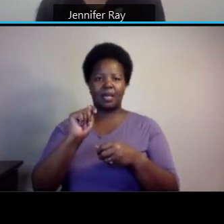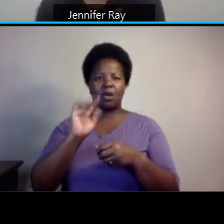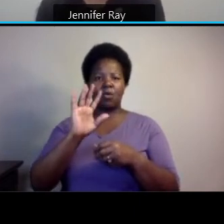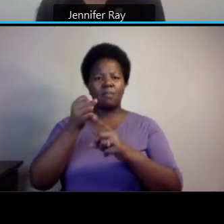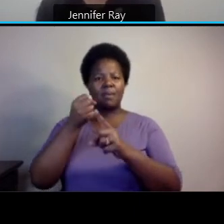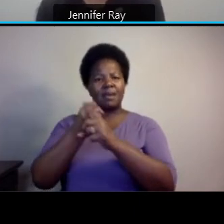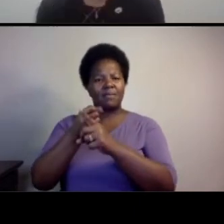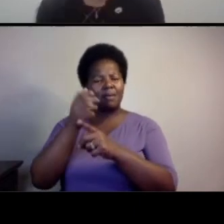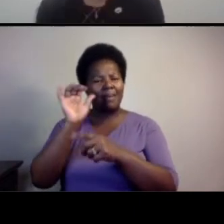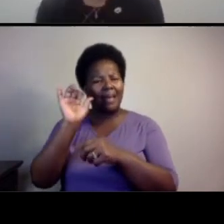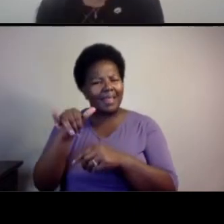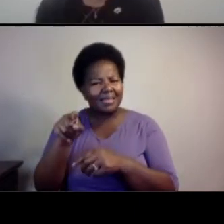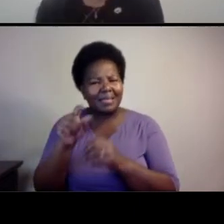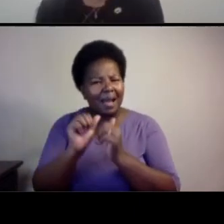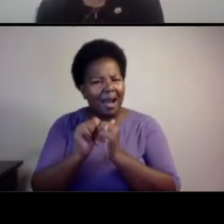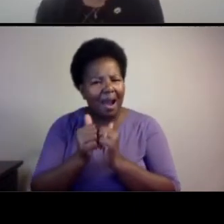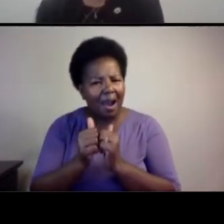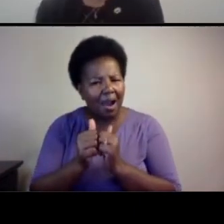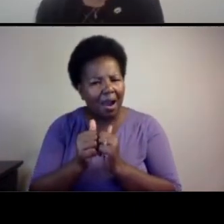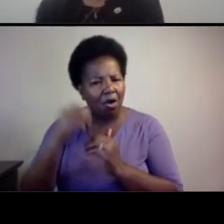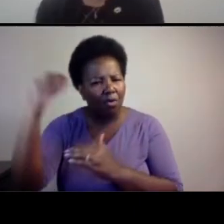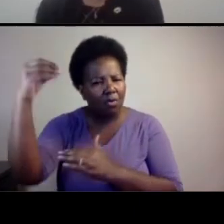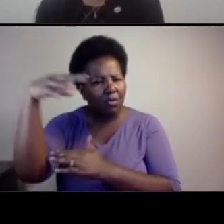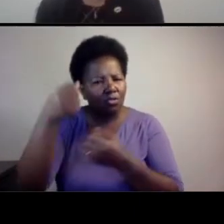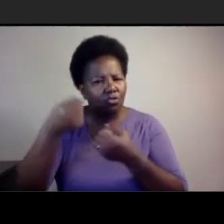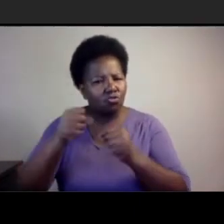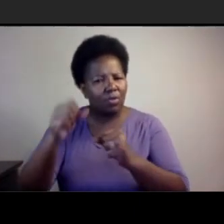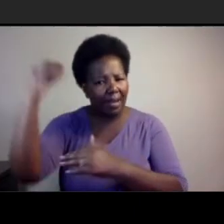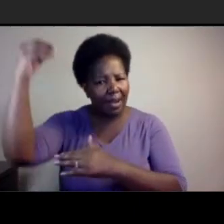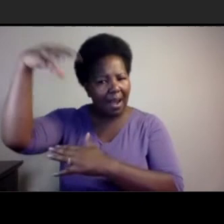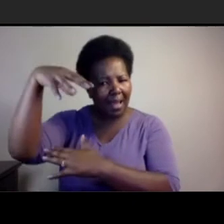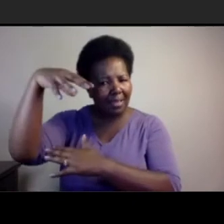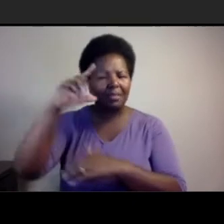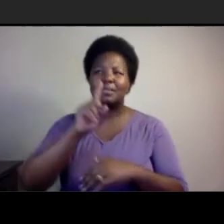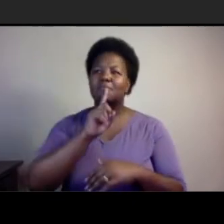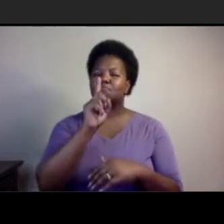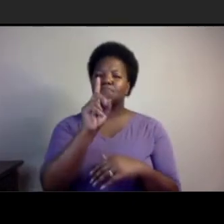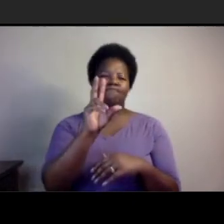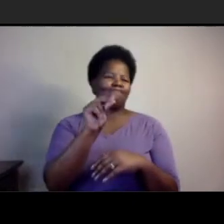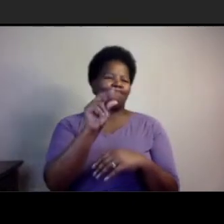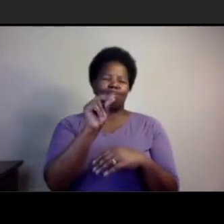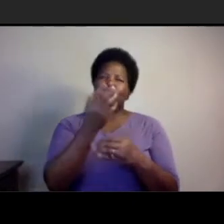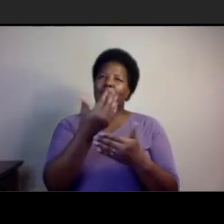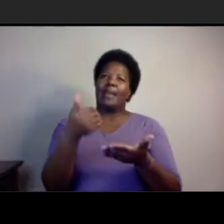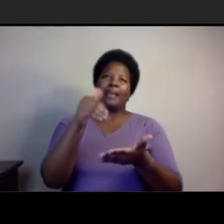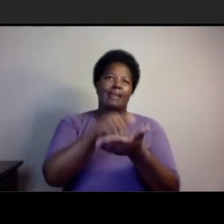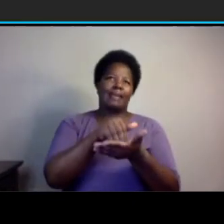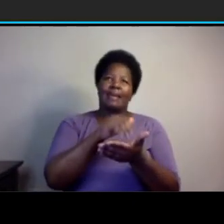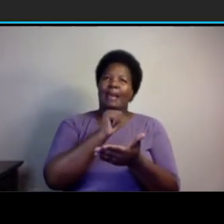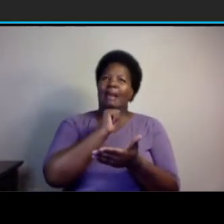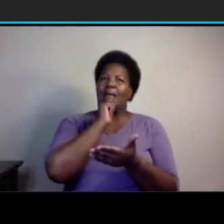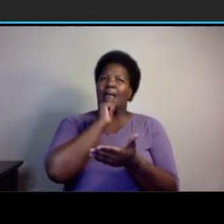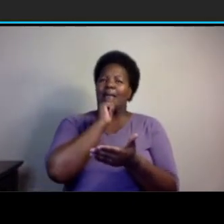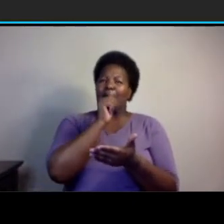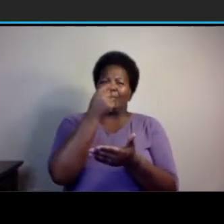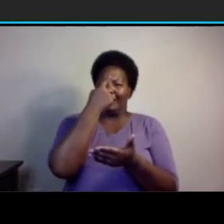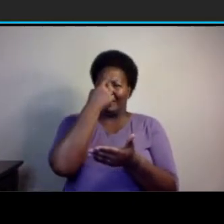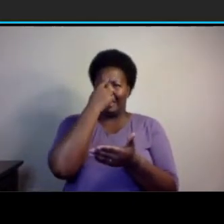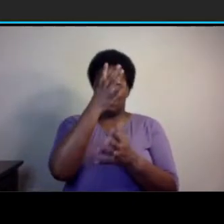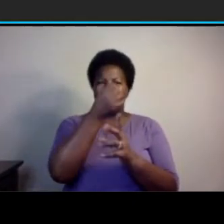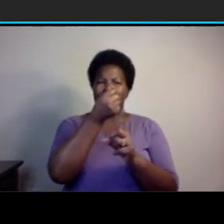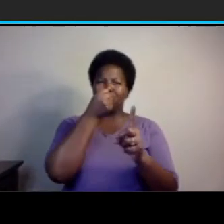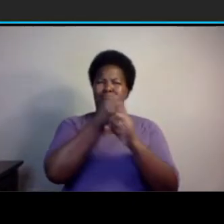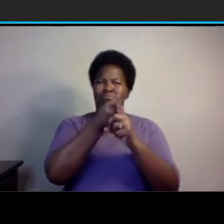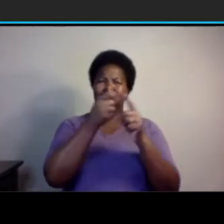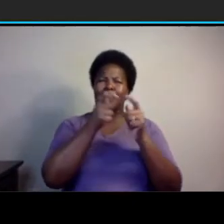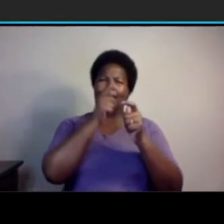again that i don't think this is going to have that a big impact for you know the traffic and